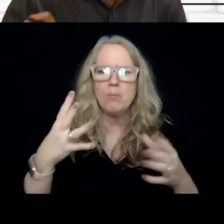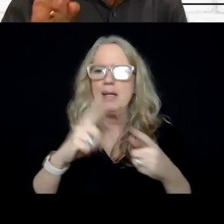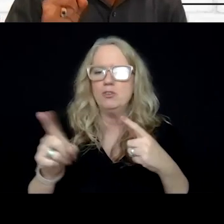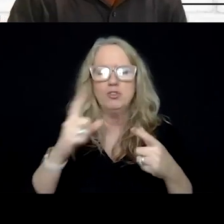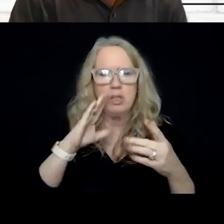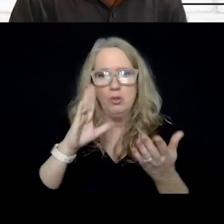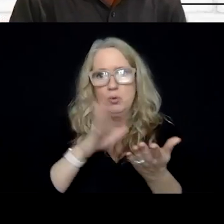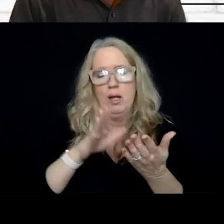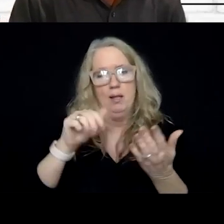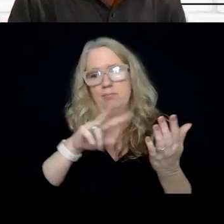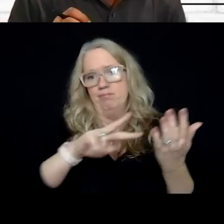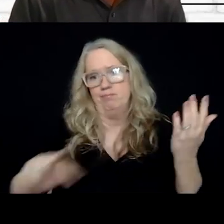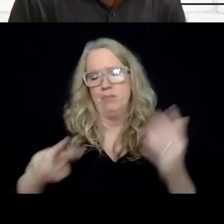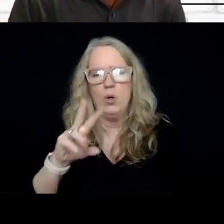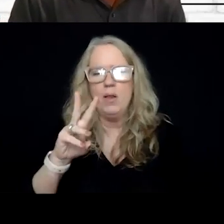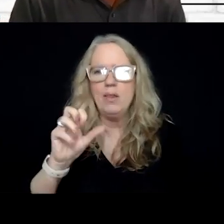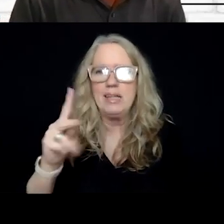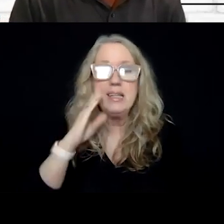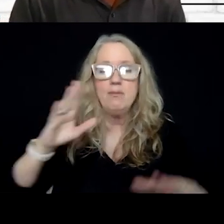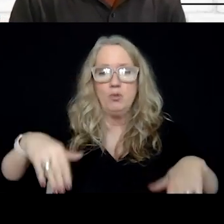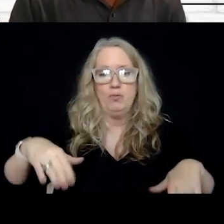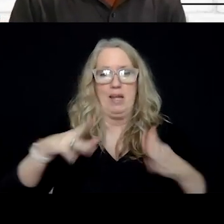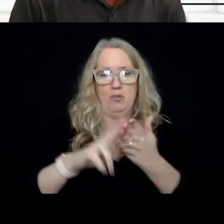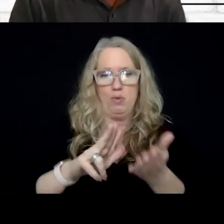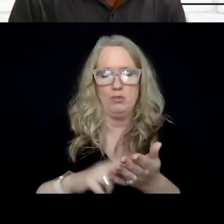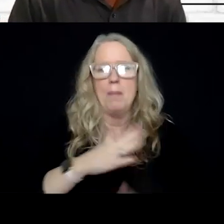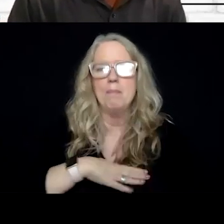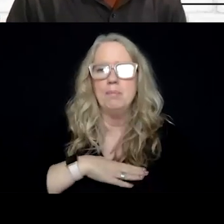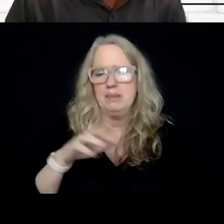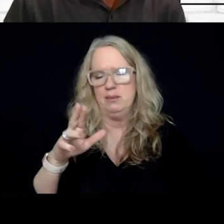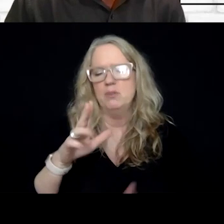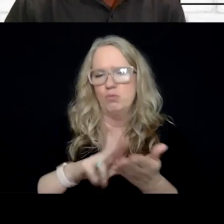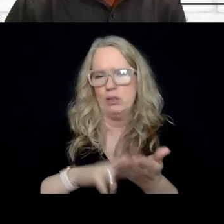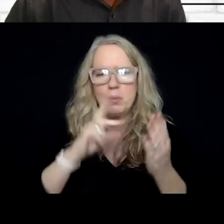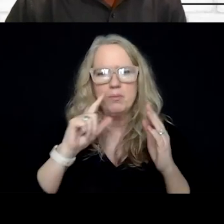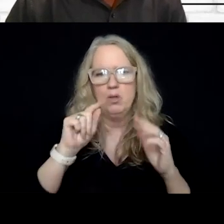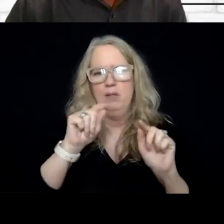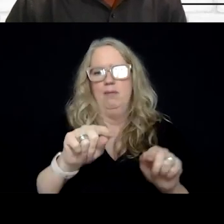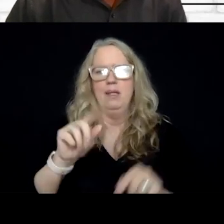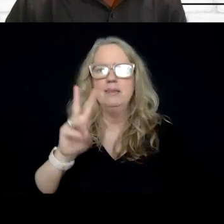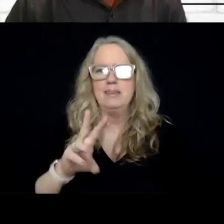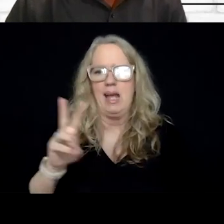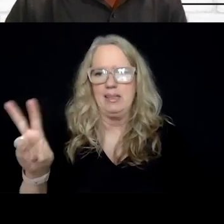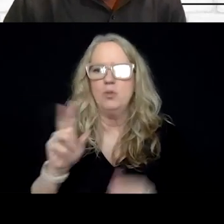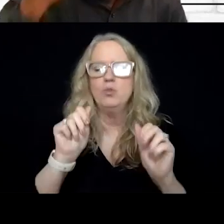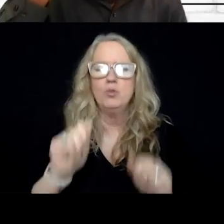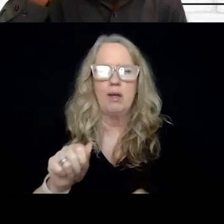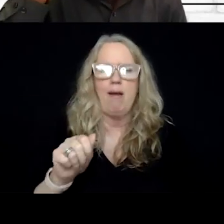IF YOU HAVE NOT ALREADY REGISTERED, REGISTER ON THIS SITE SO YOU